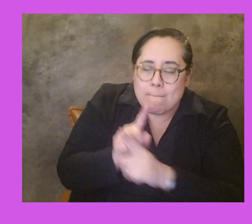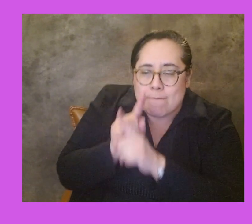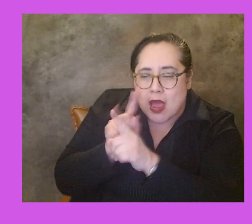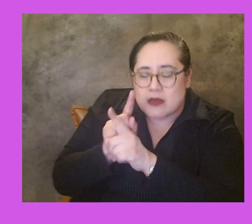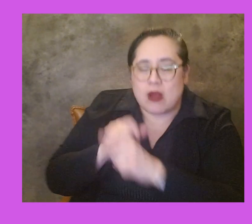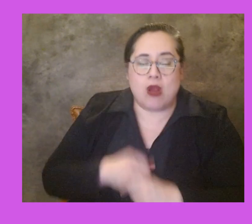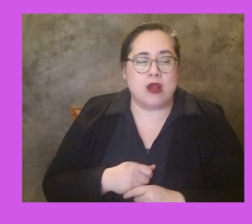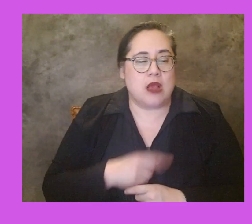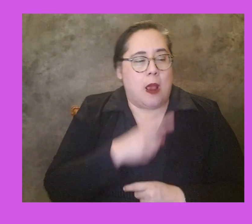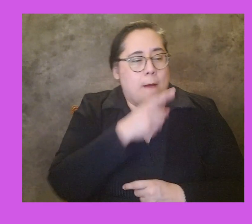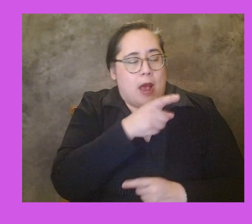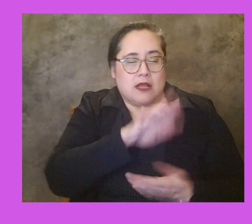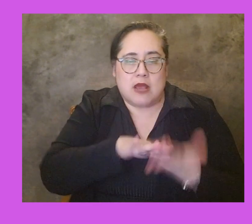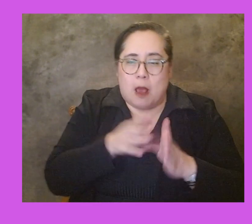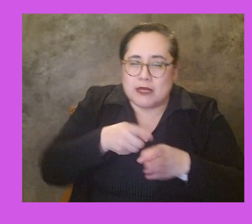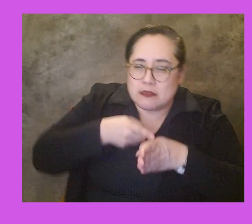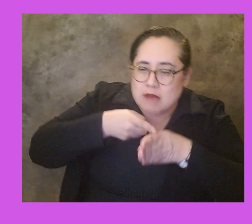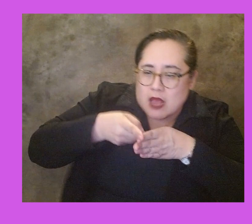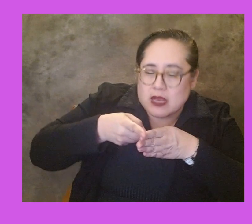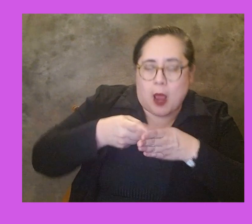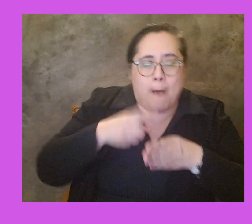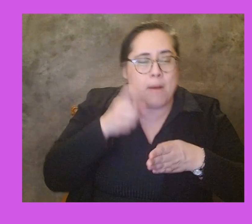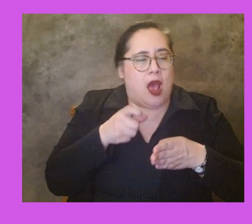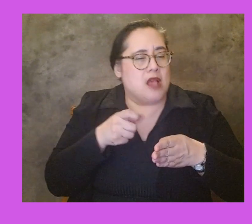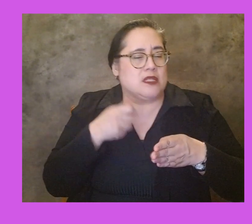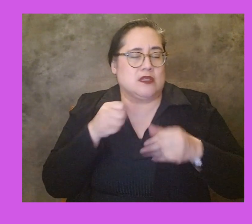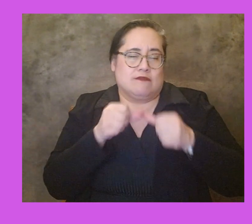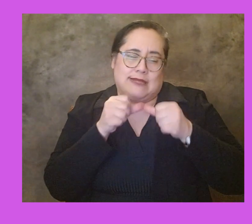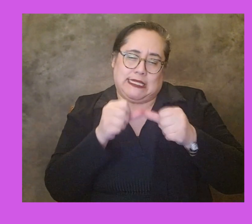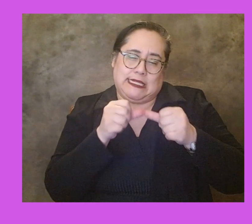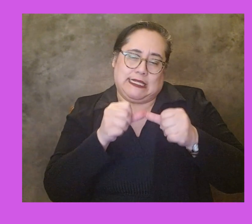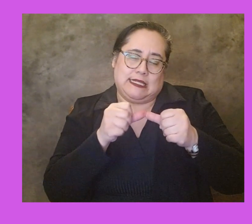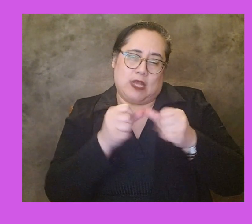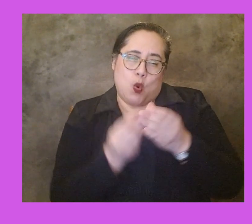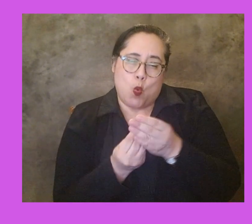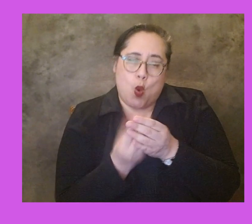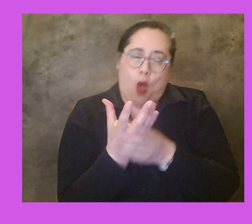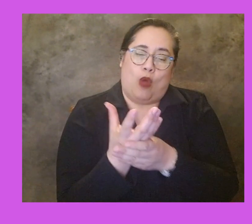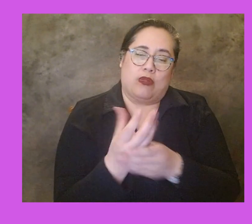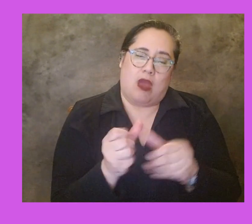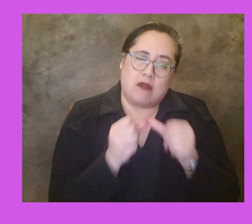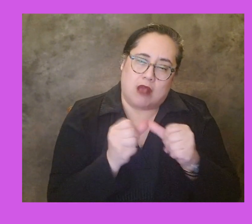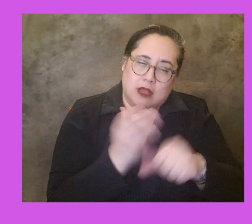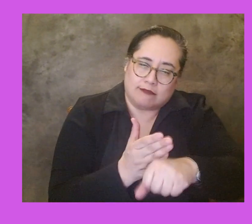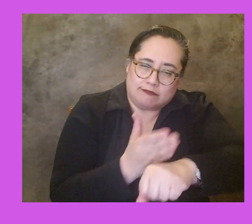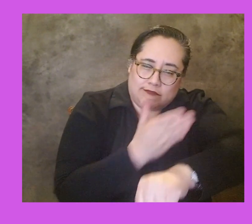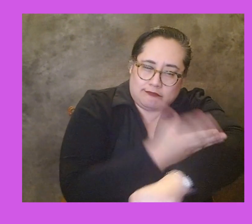So we need interpreters that are working now to up their ... level, become mentors,